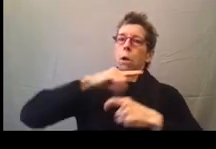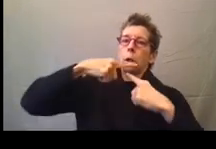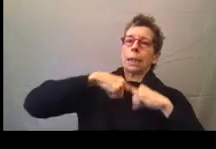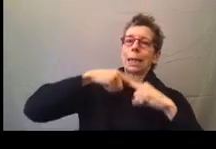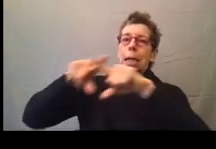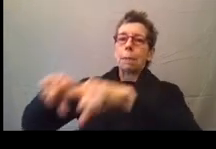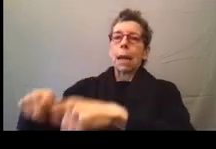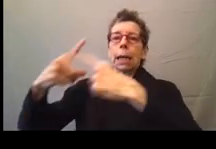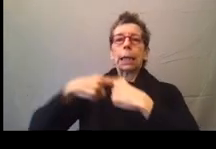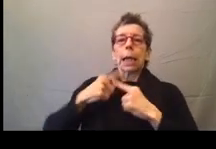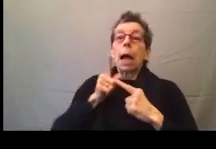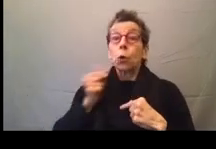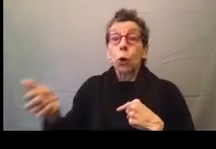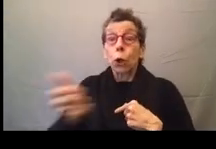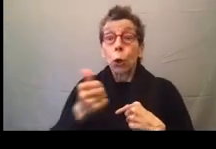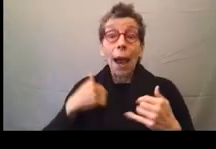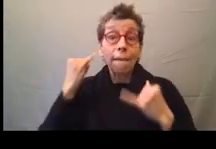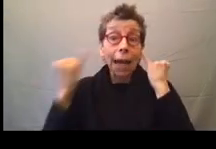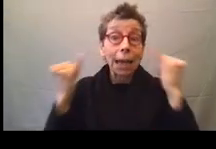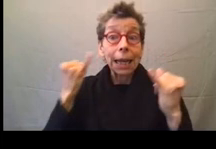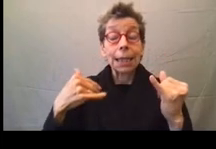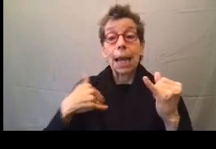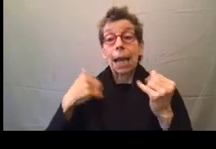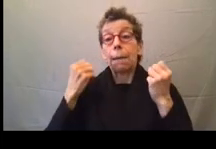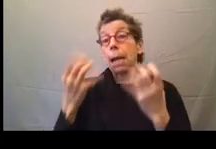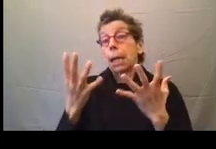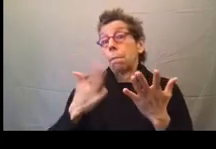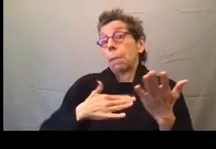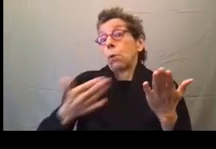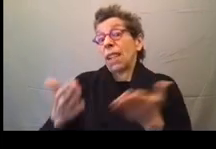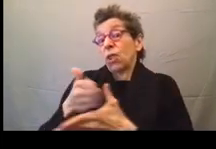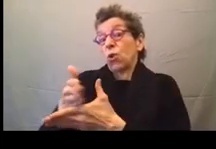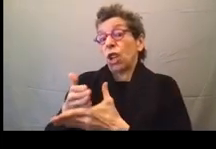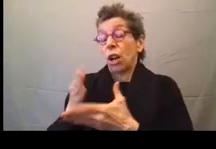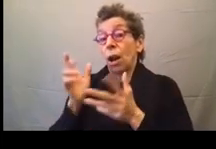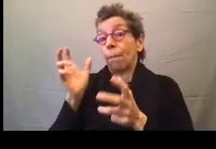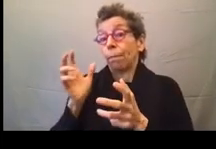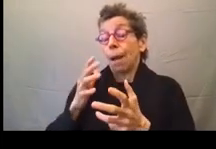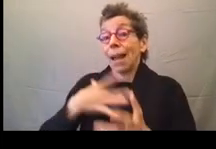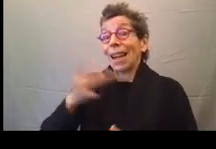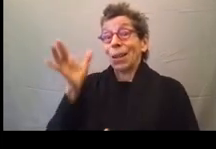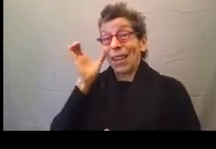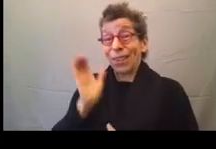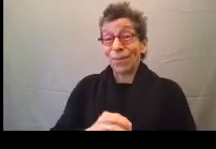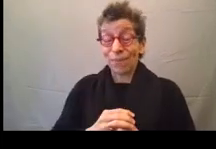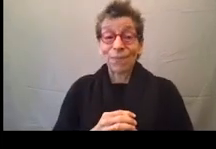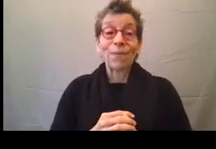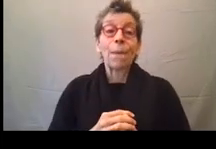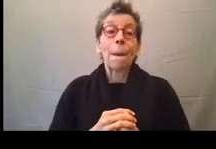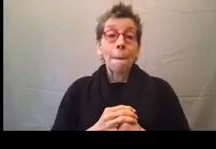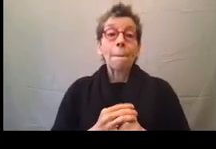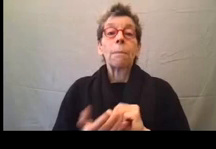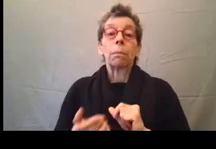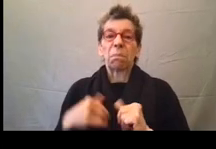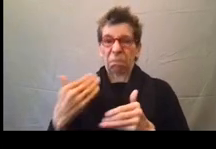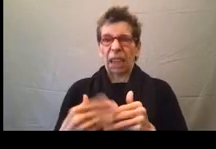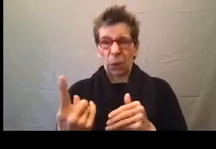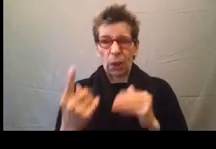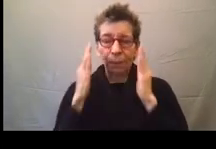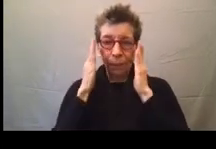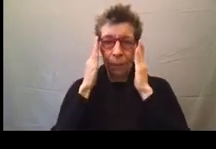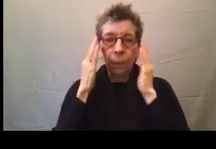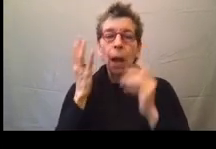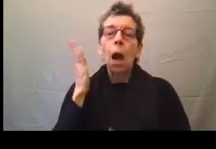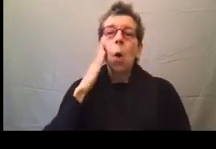answers are. Next slide. So, it goes without saying that times are hard. The past year